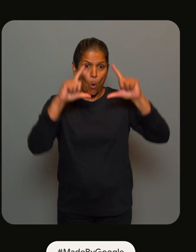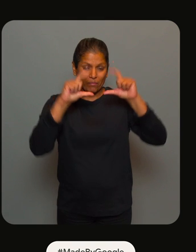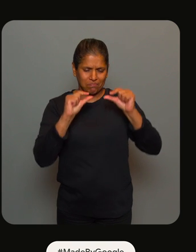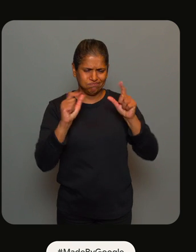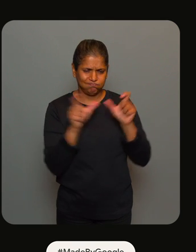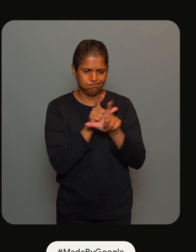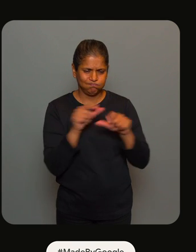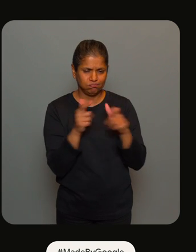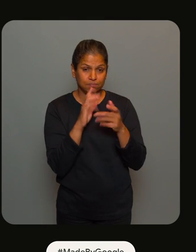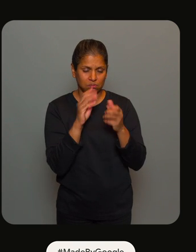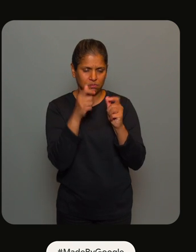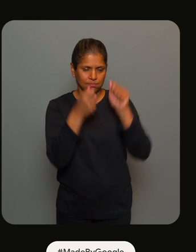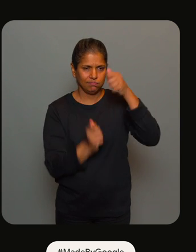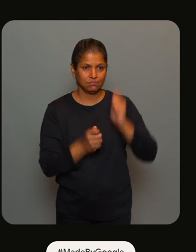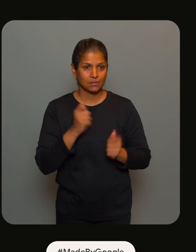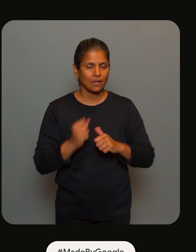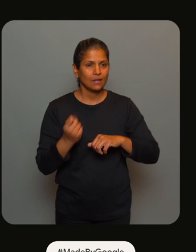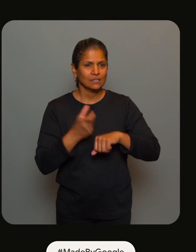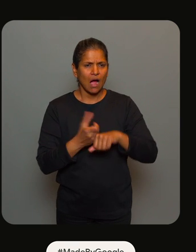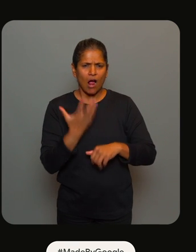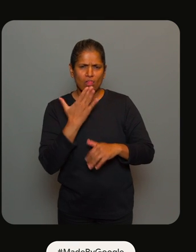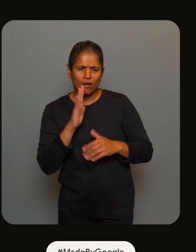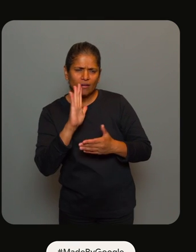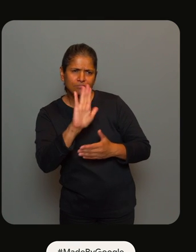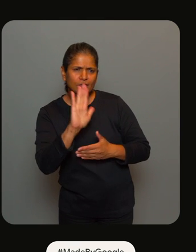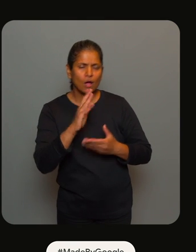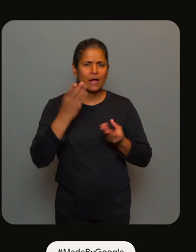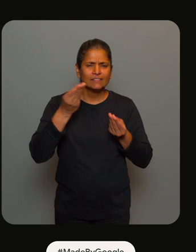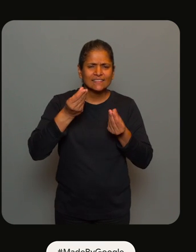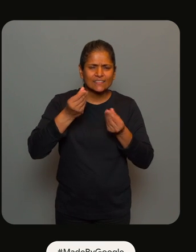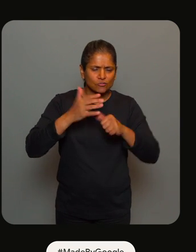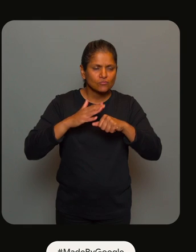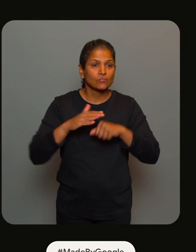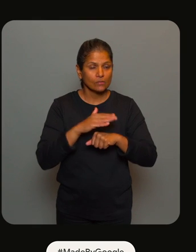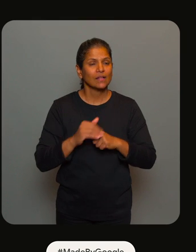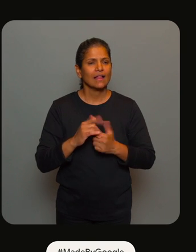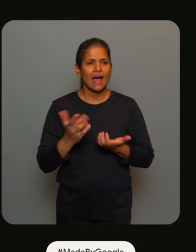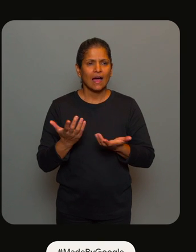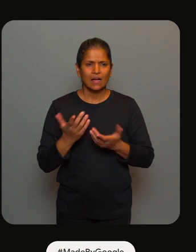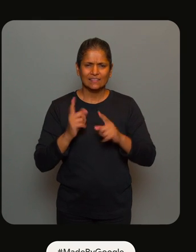different tones and textures for different collections of products.